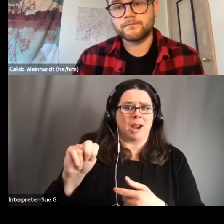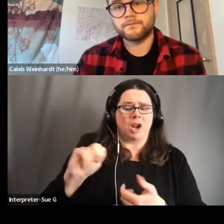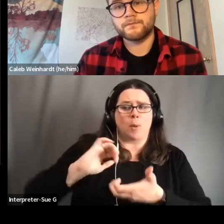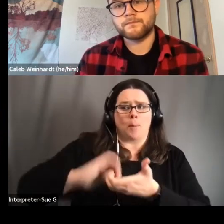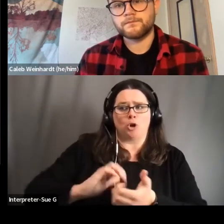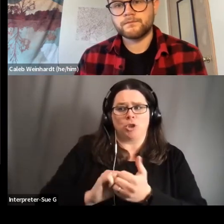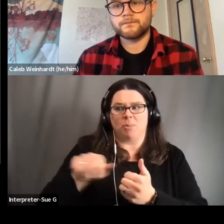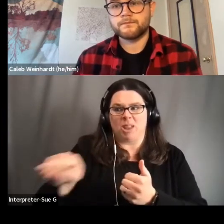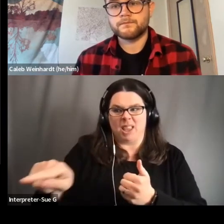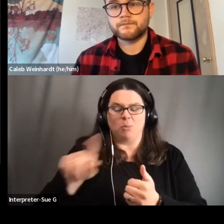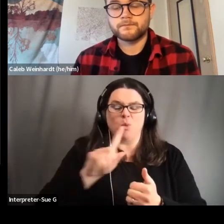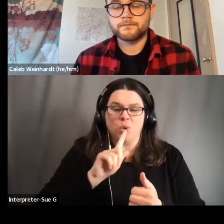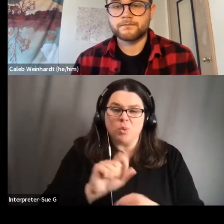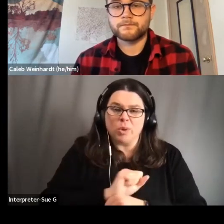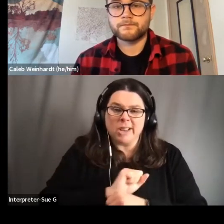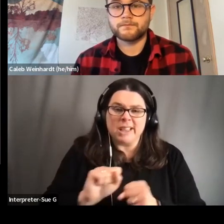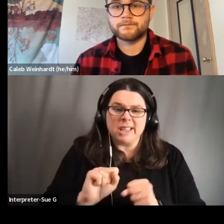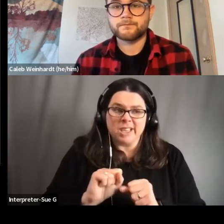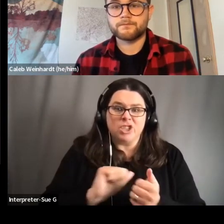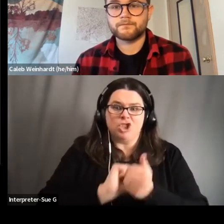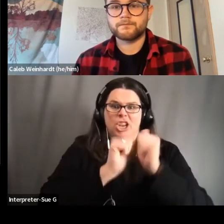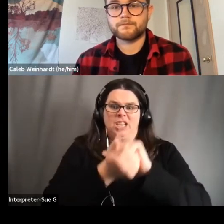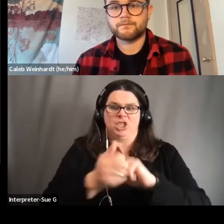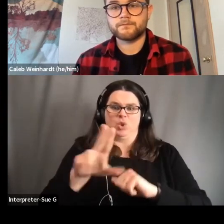we're really changing the country on this issue.